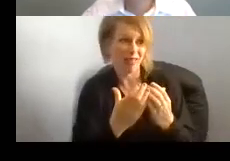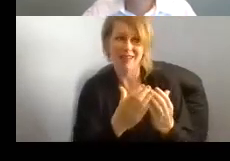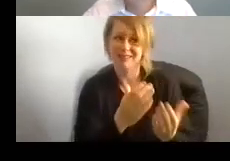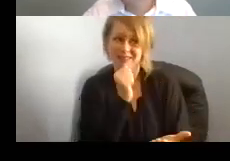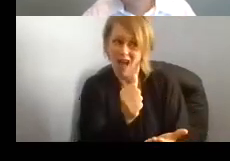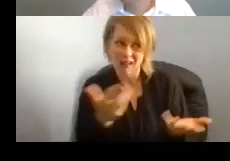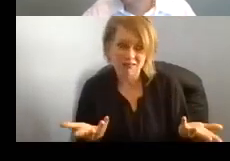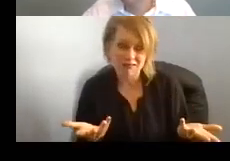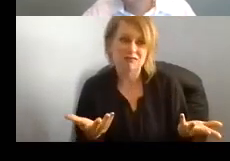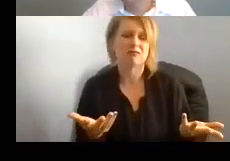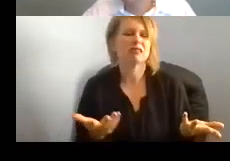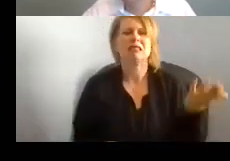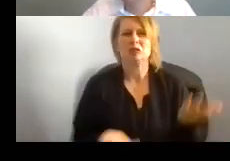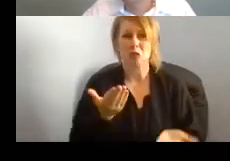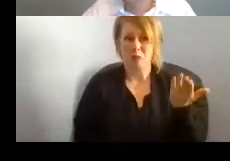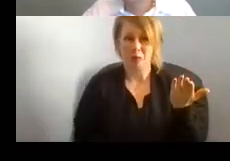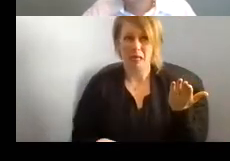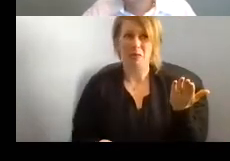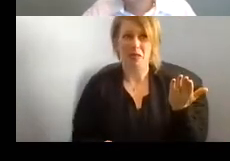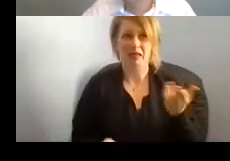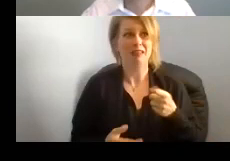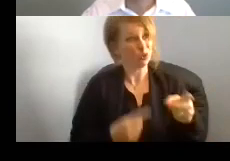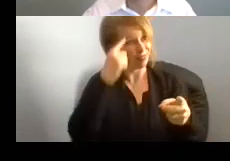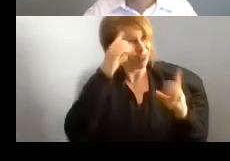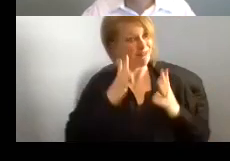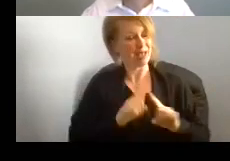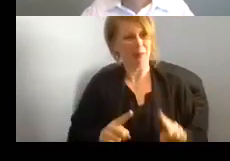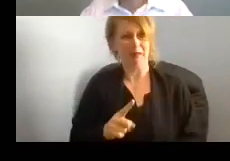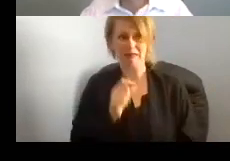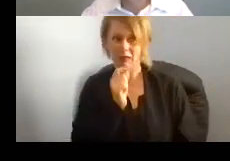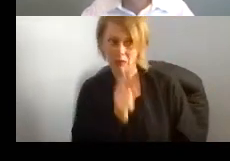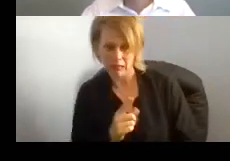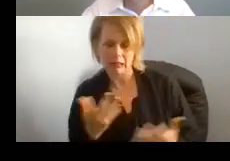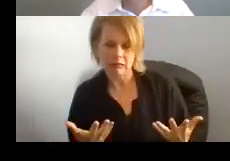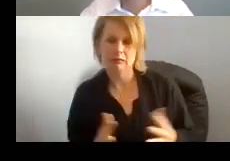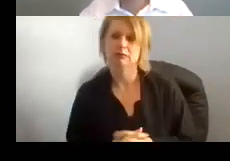So maybe you’re not doing quite as well as you thought you were? You know, just this – just gentle confrontation.